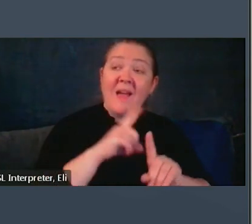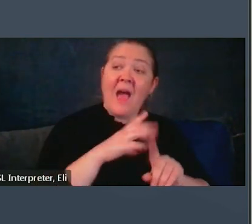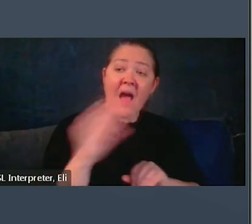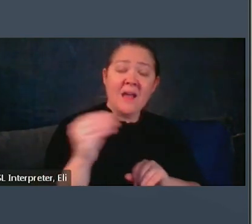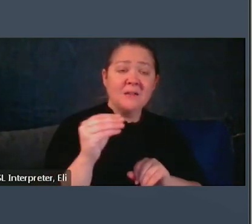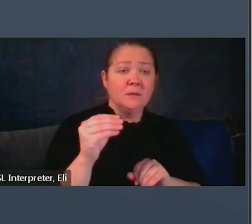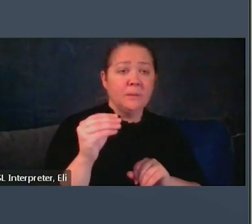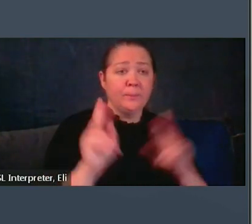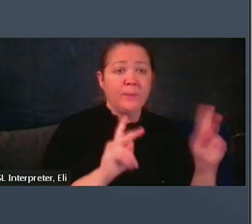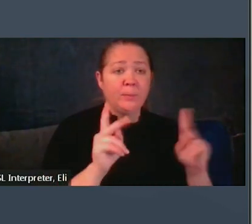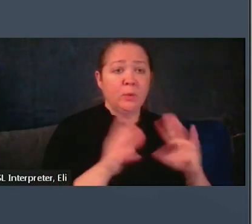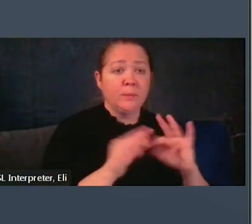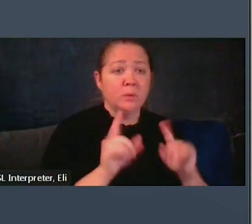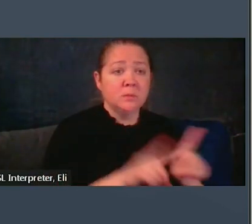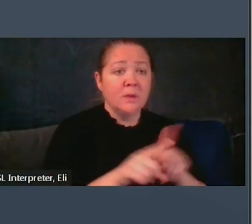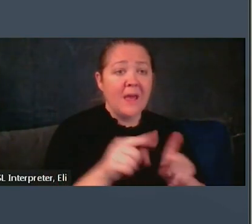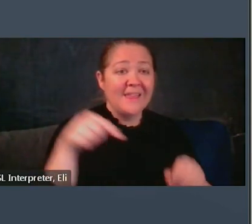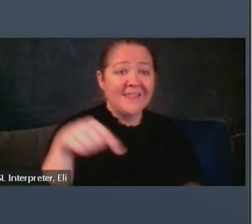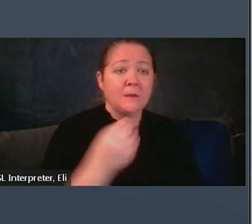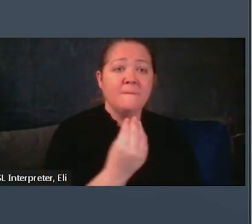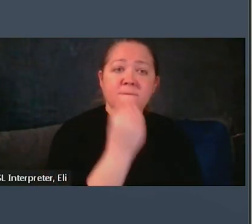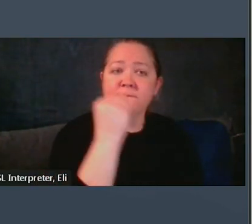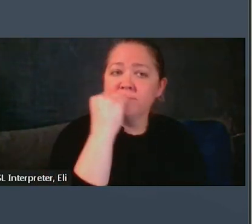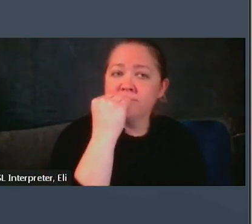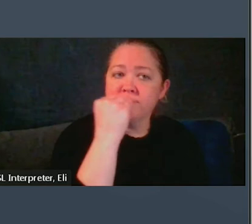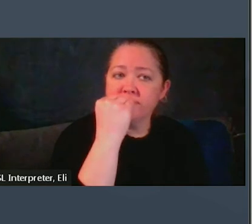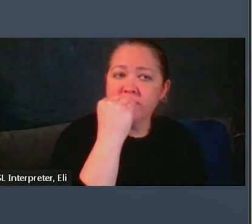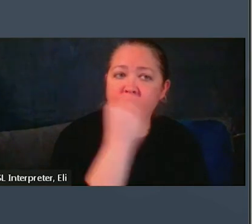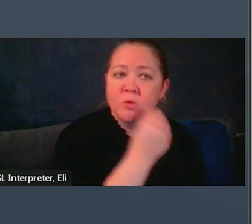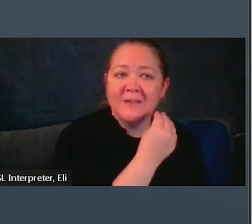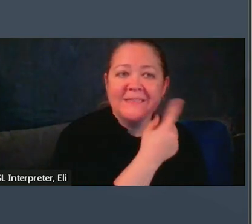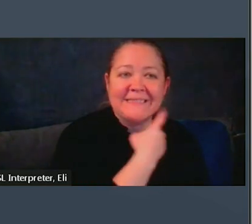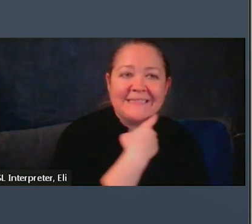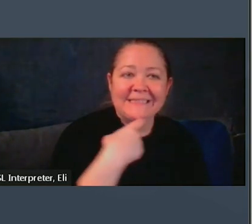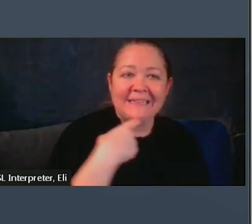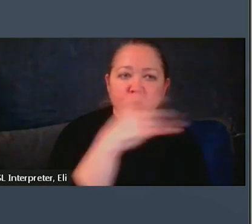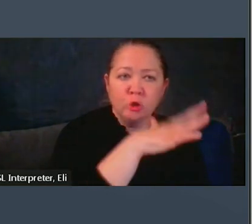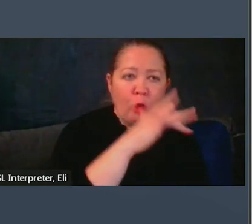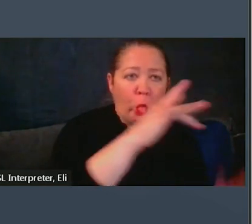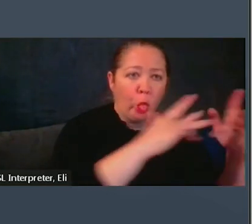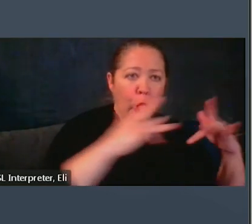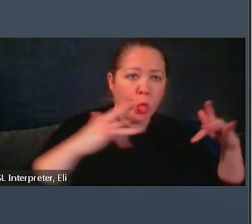I think individual early in this meeting mentioned that there's added security,